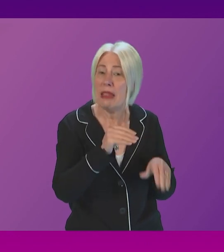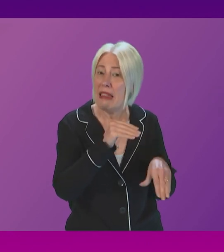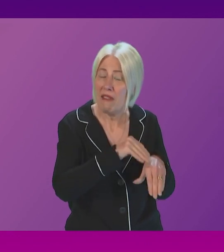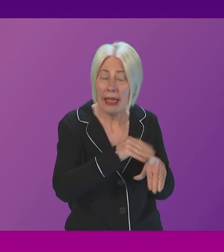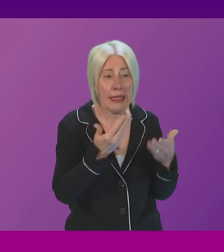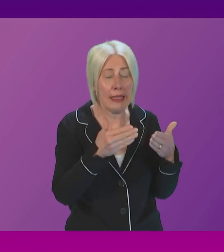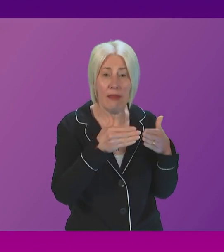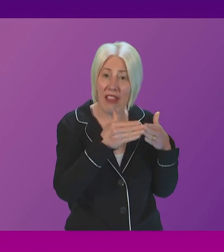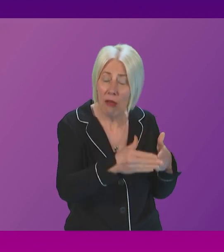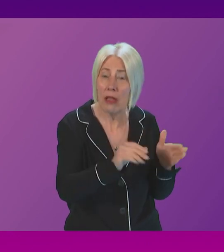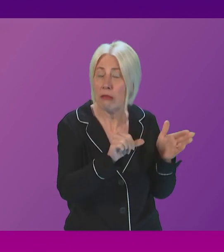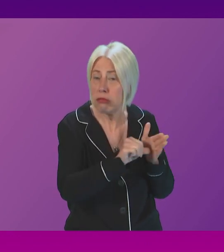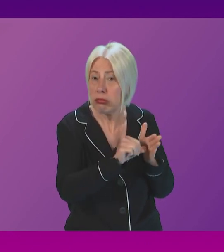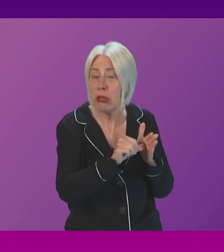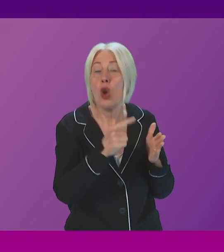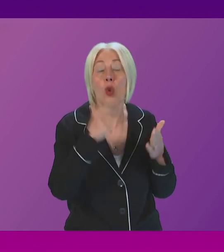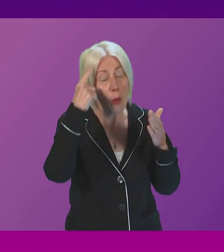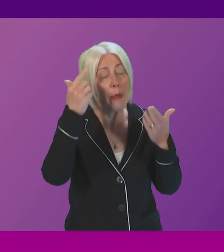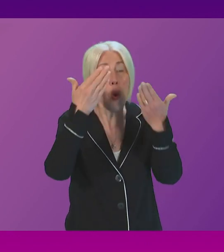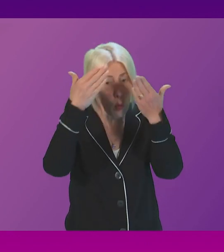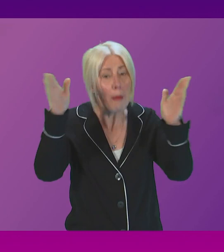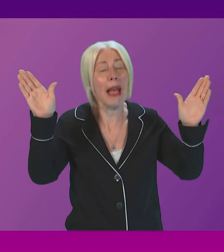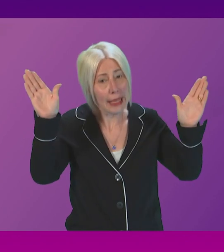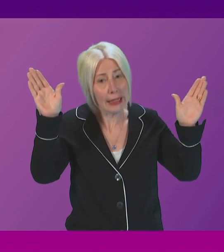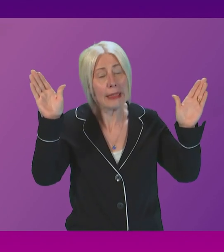ferry disruption. I will continue to keep an open mind on that question, but CalMac is, of course,